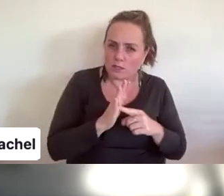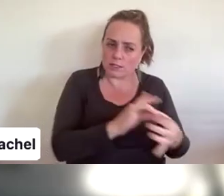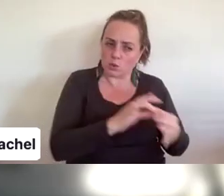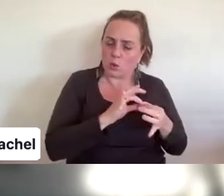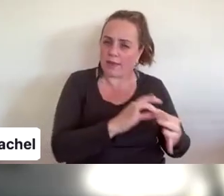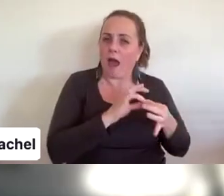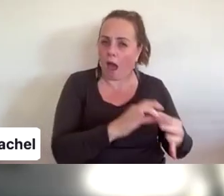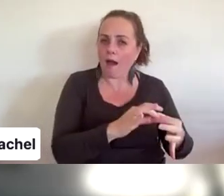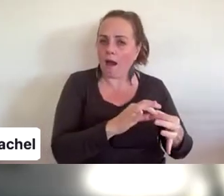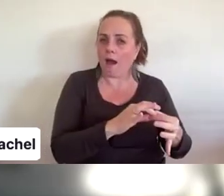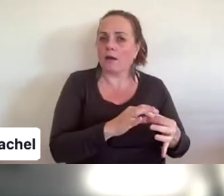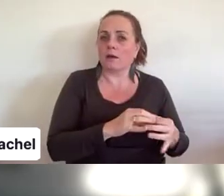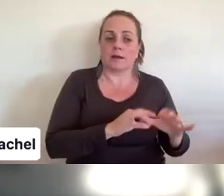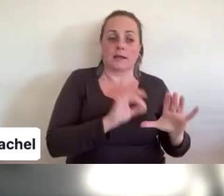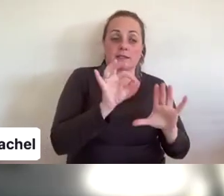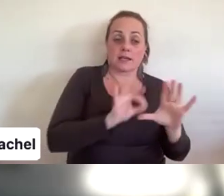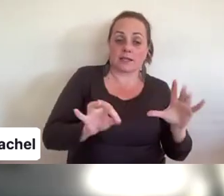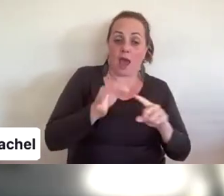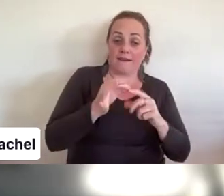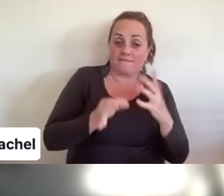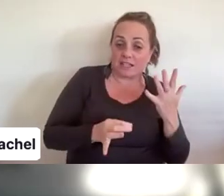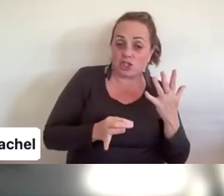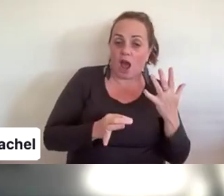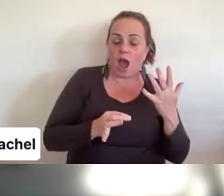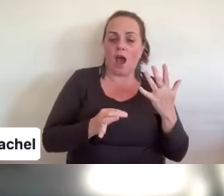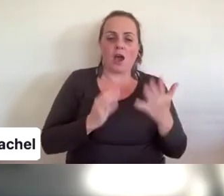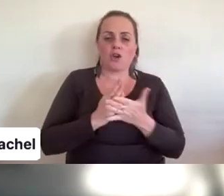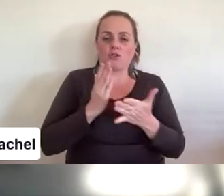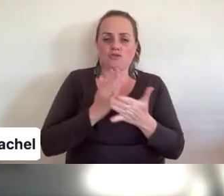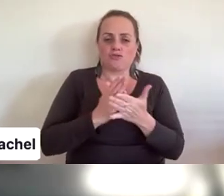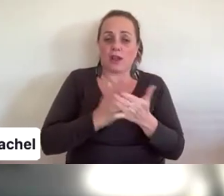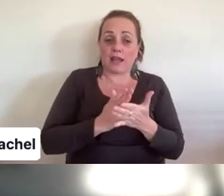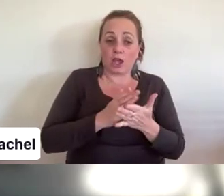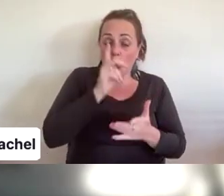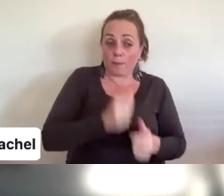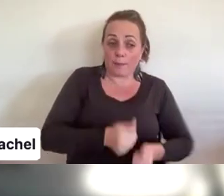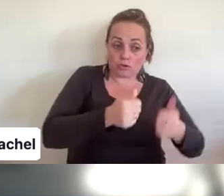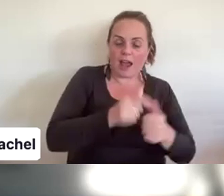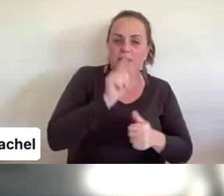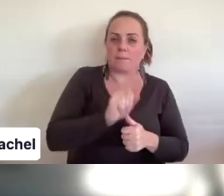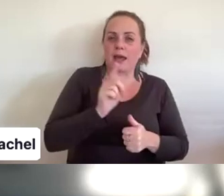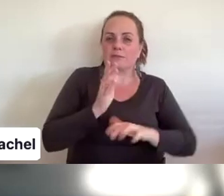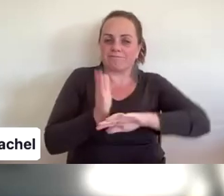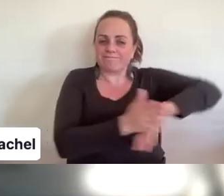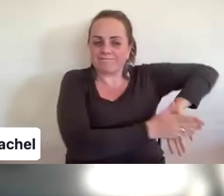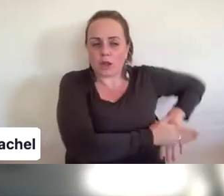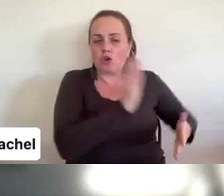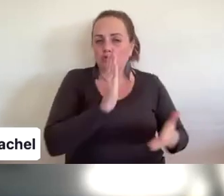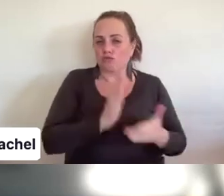amount of design feature cleverness will ever take the place of authentic co design. The very nature